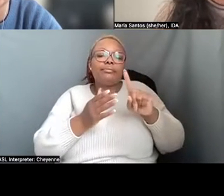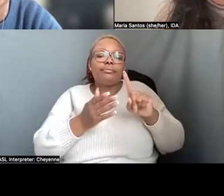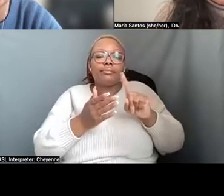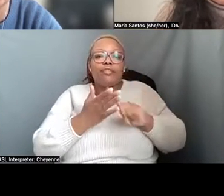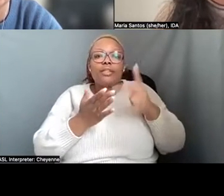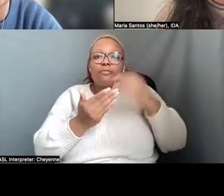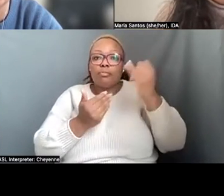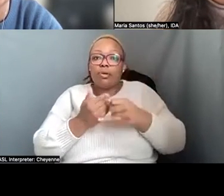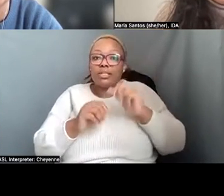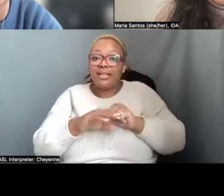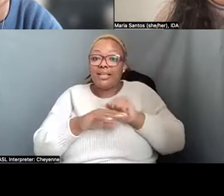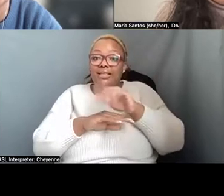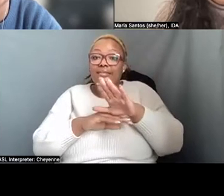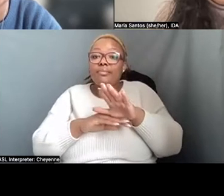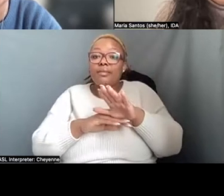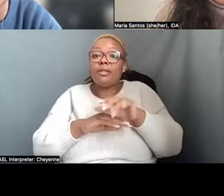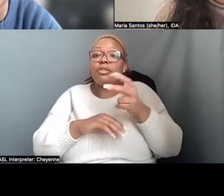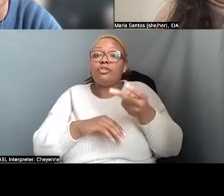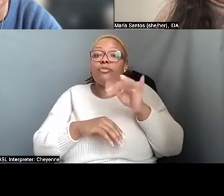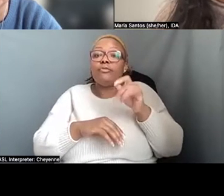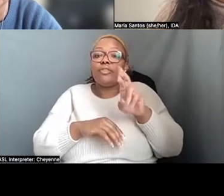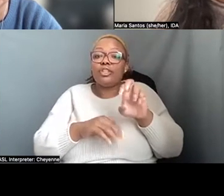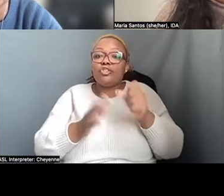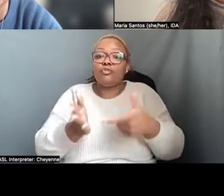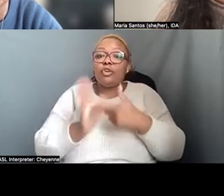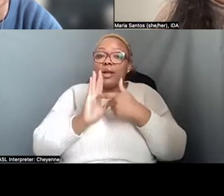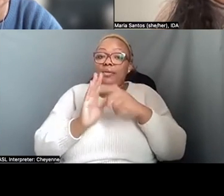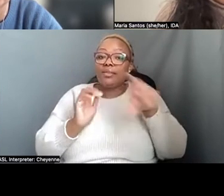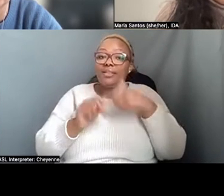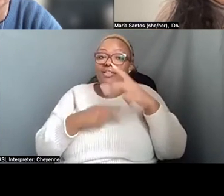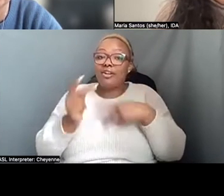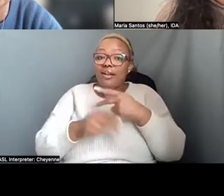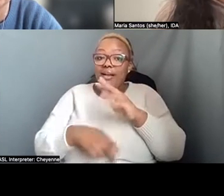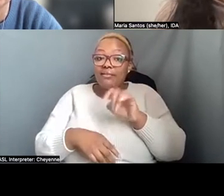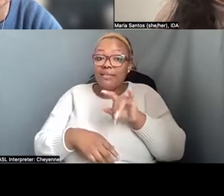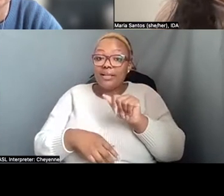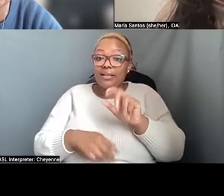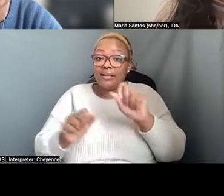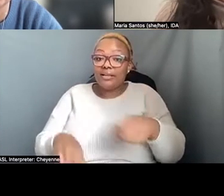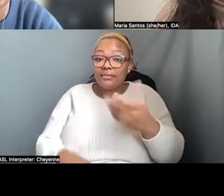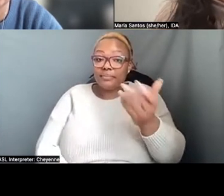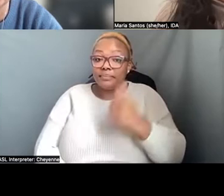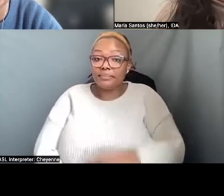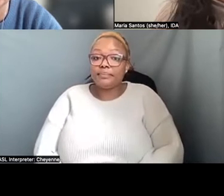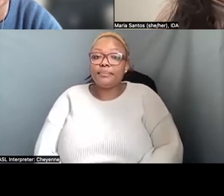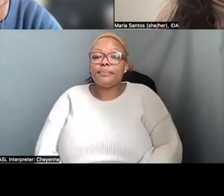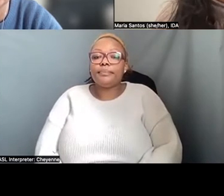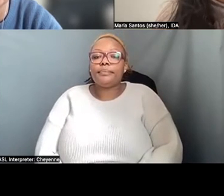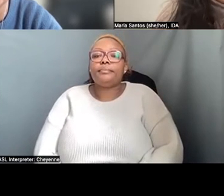It is possible to list the two feature requirements with another form of media? --